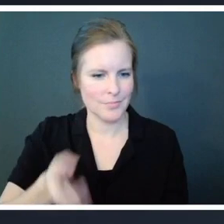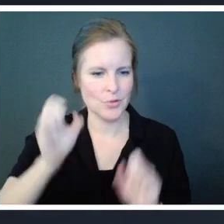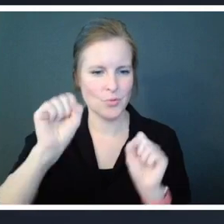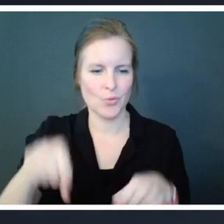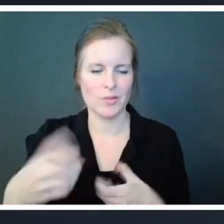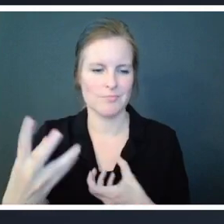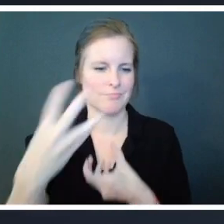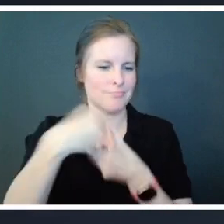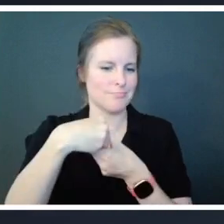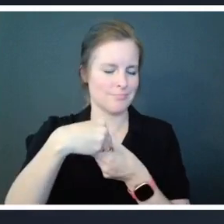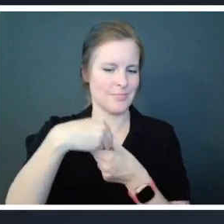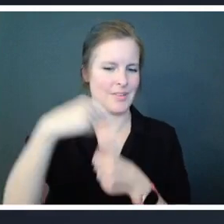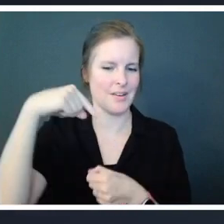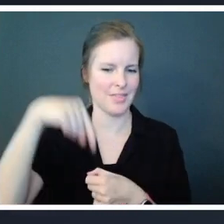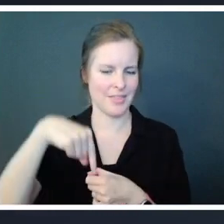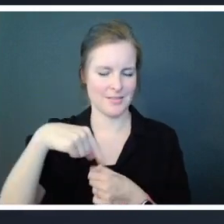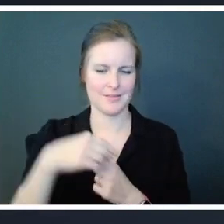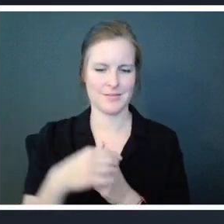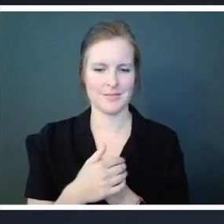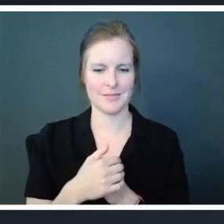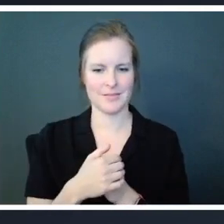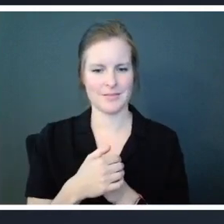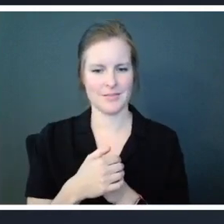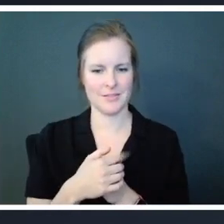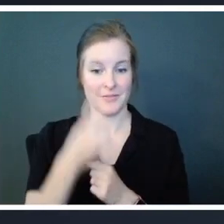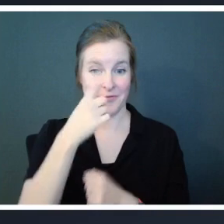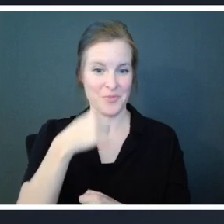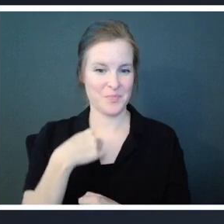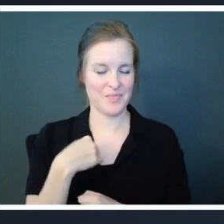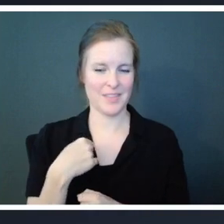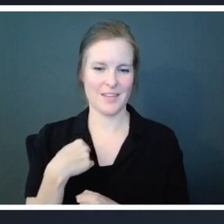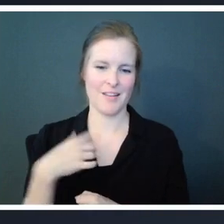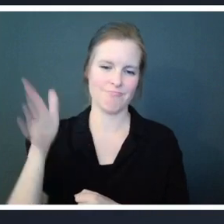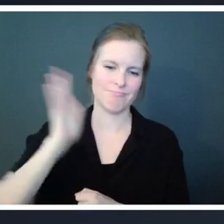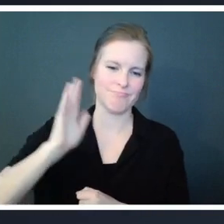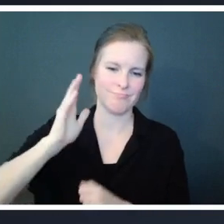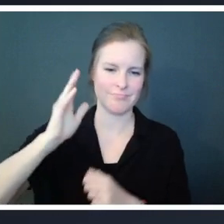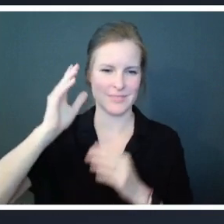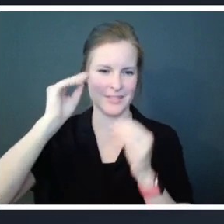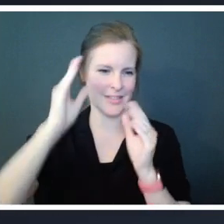And that if you're, you know -- when I was a custom educator, I taught history. And so,